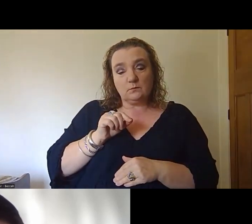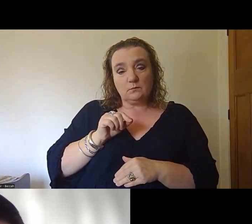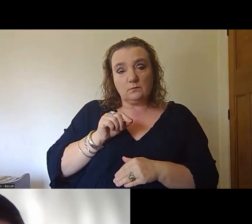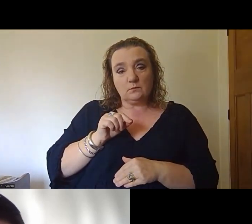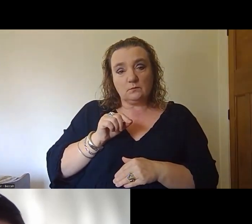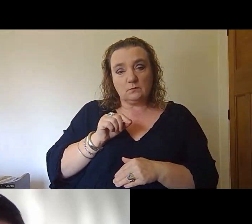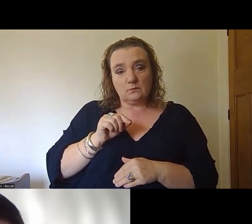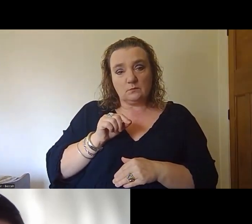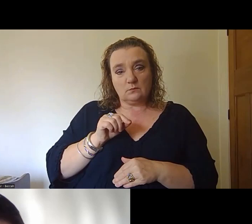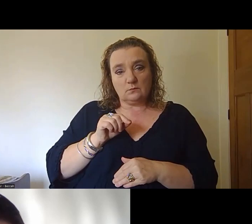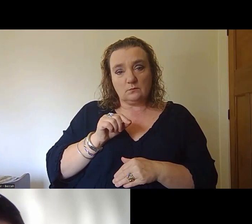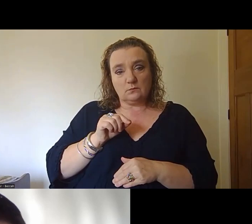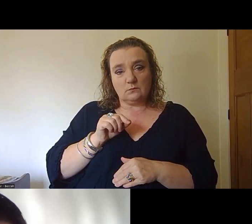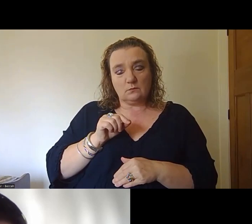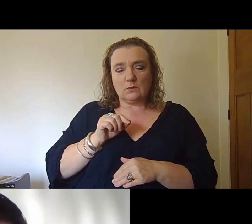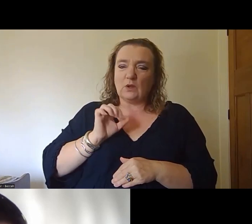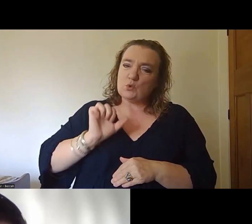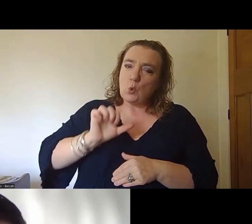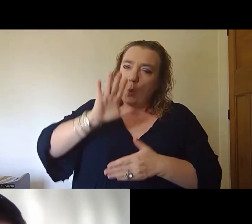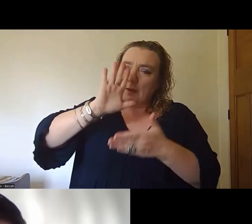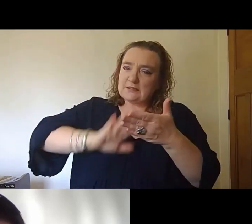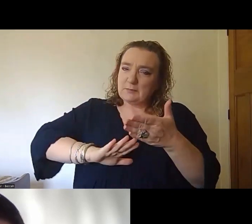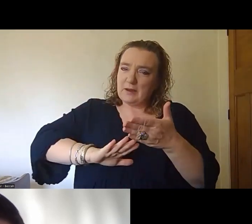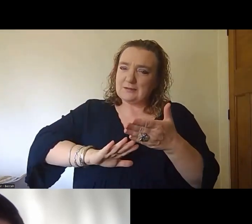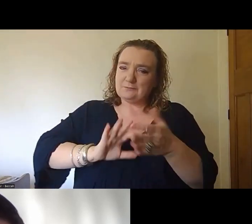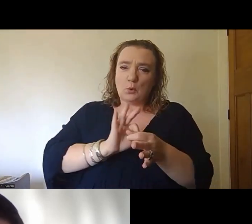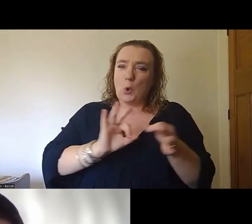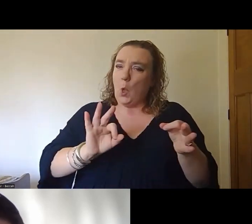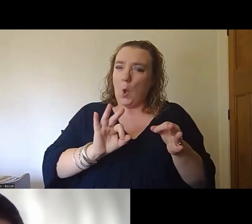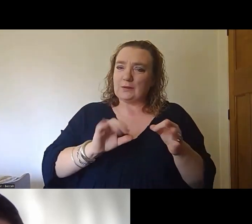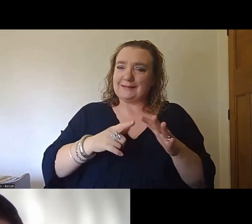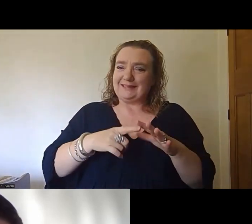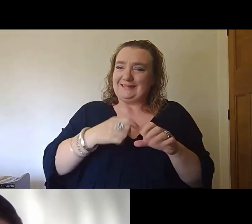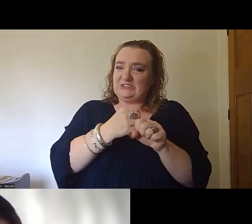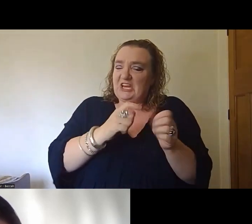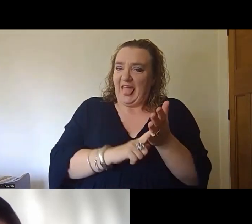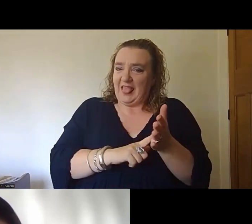were there experiences that weren't fully EGL aligned? Because it sounds like you've had on the whole